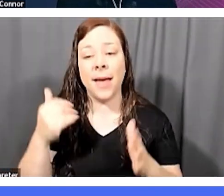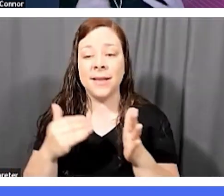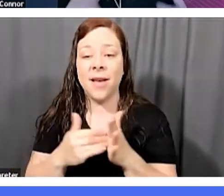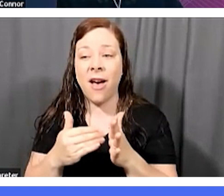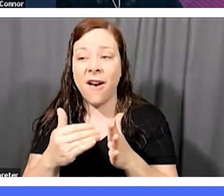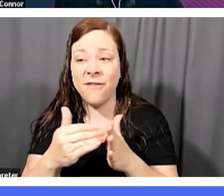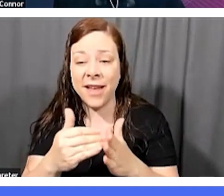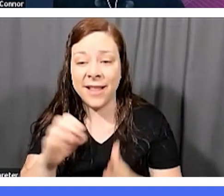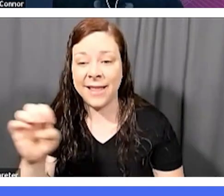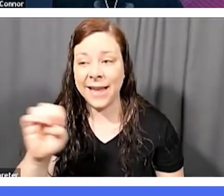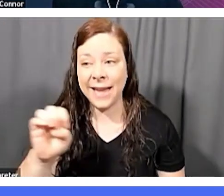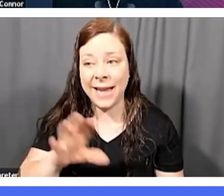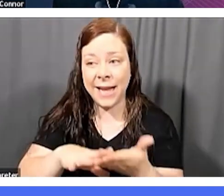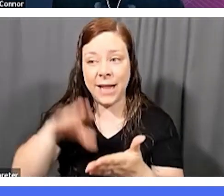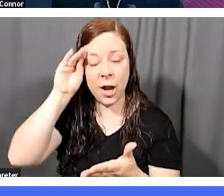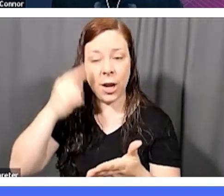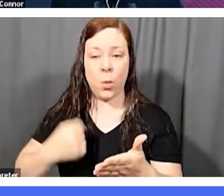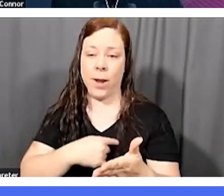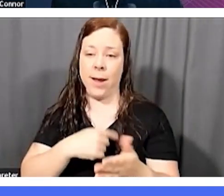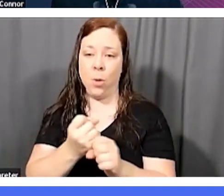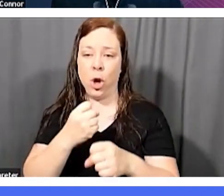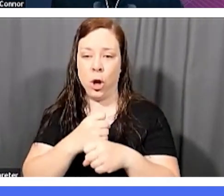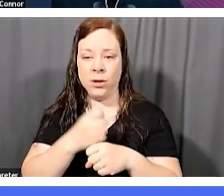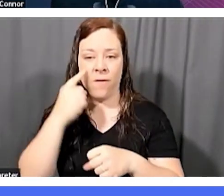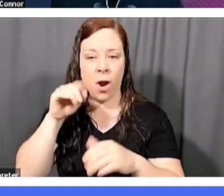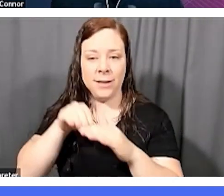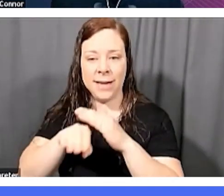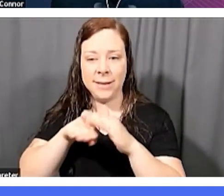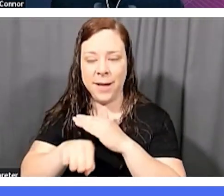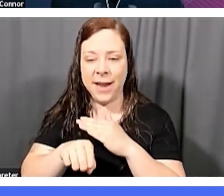that we produce about accessibility is written with the idea